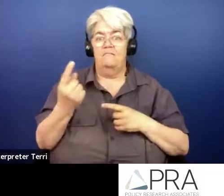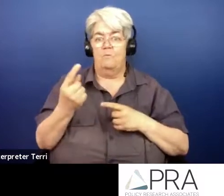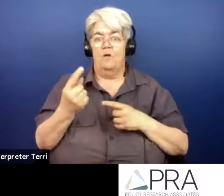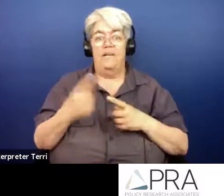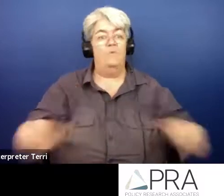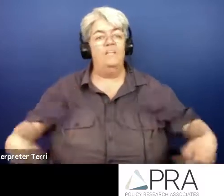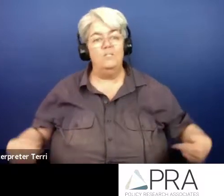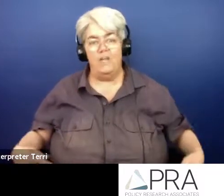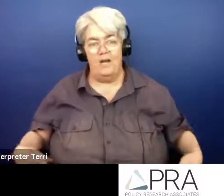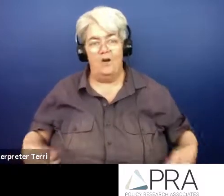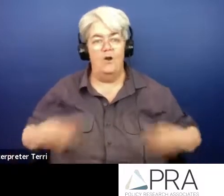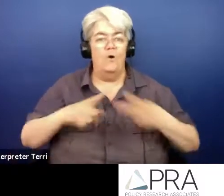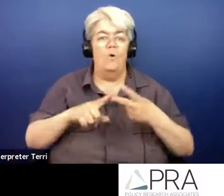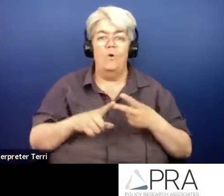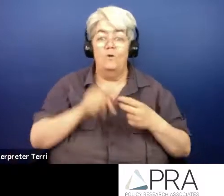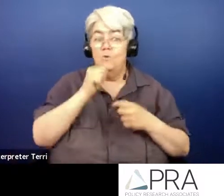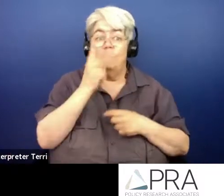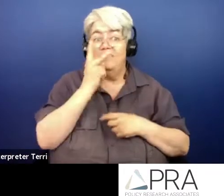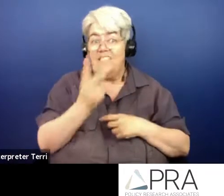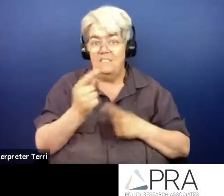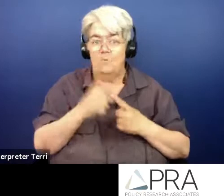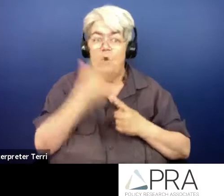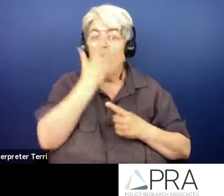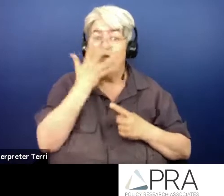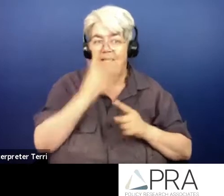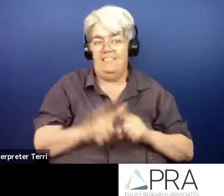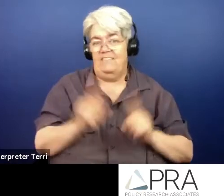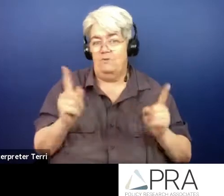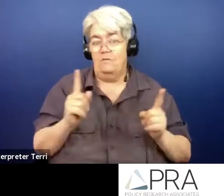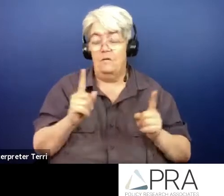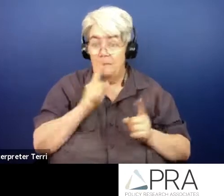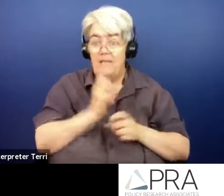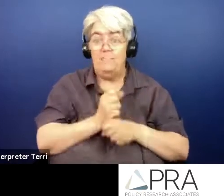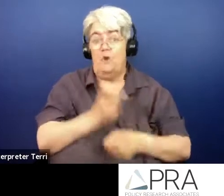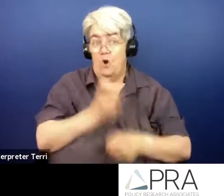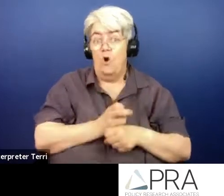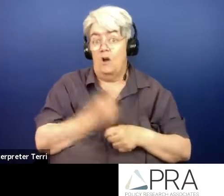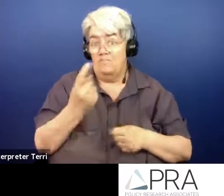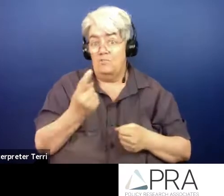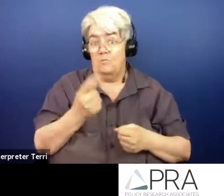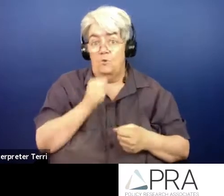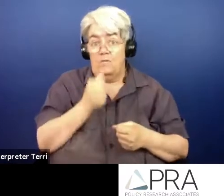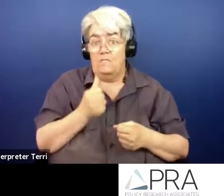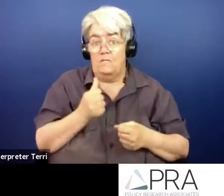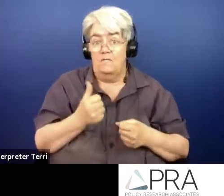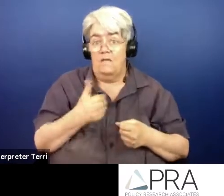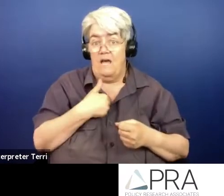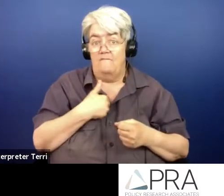or see someone looking different, that really makes it hard for somebody who doesn't have exposure to these kinds of issues to